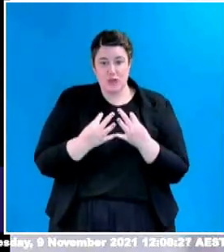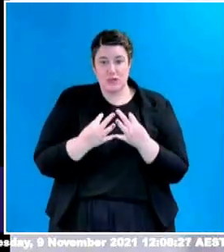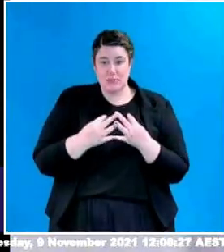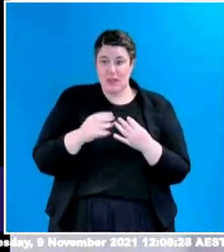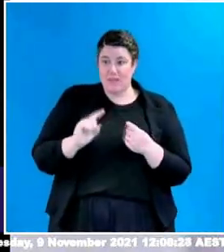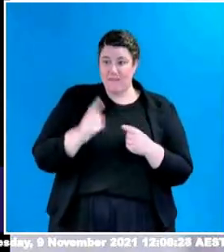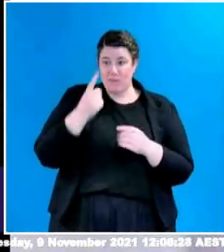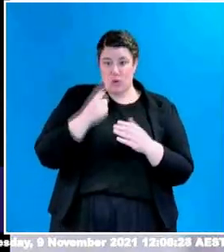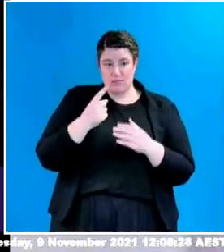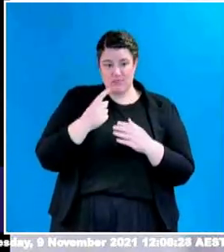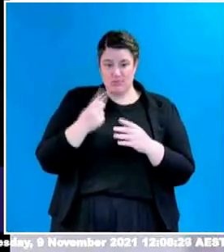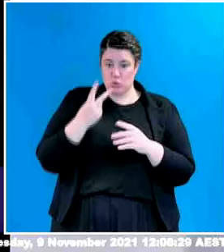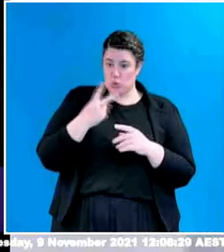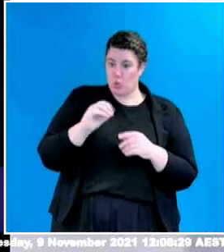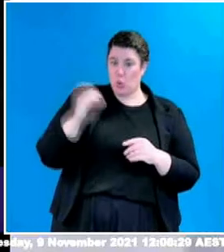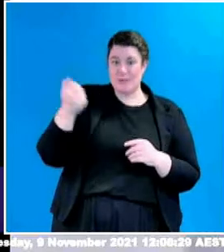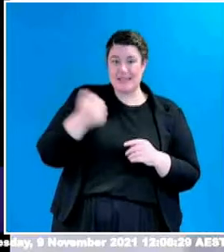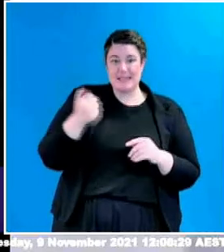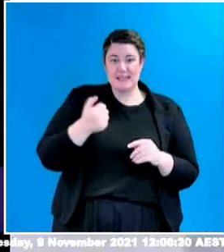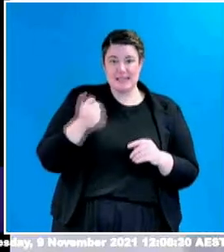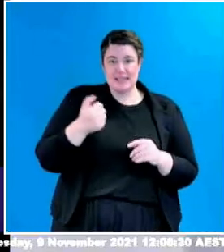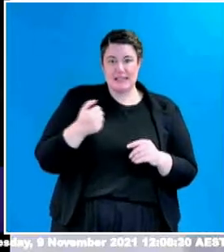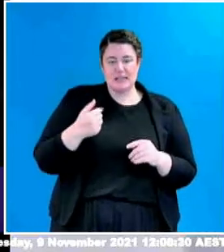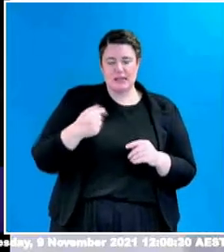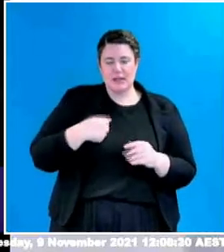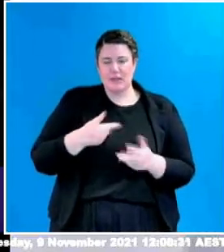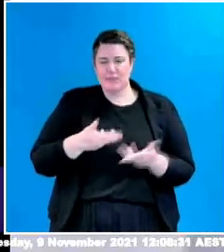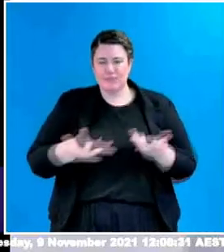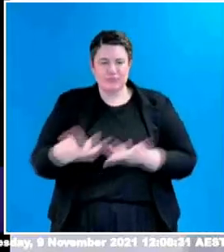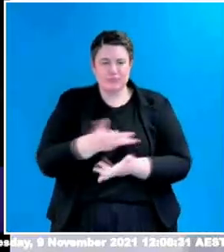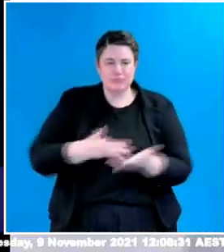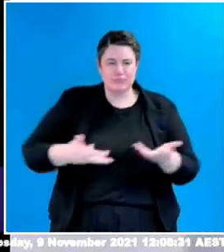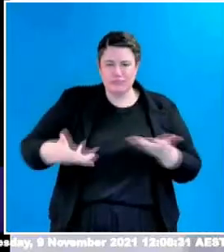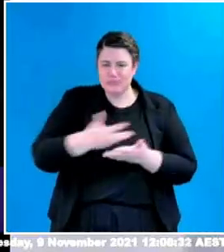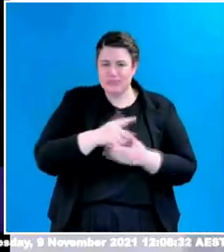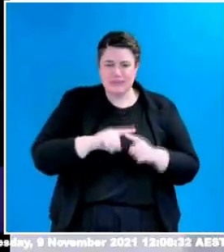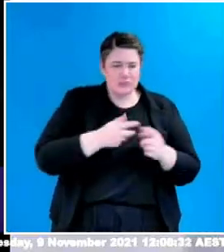first half of 2016, I sat down and chatted with a number of trusted